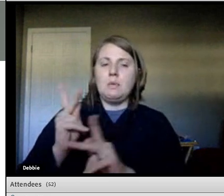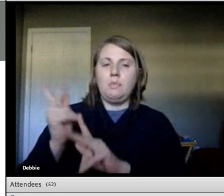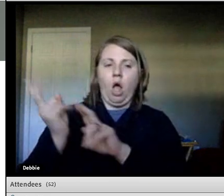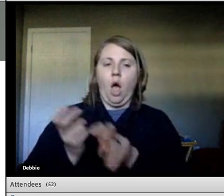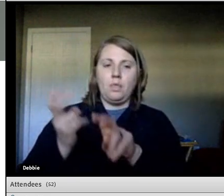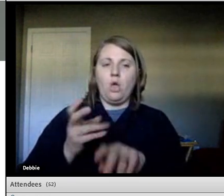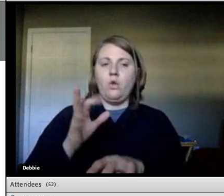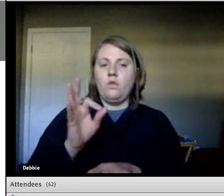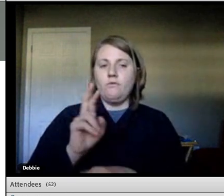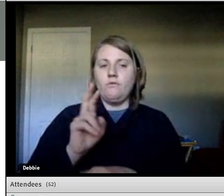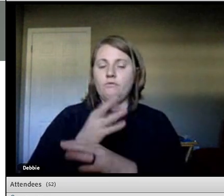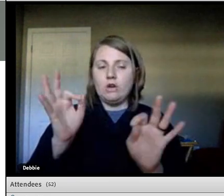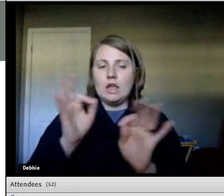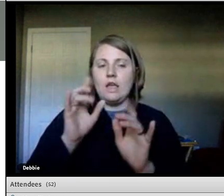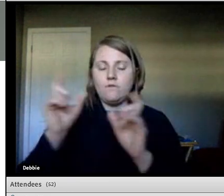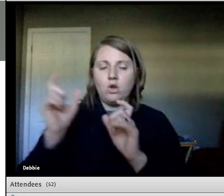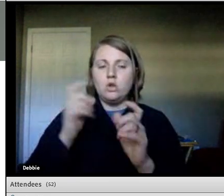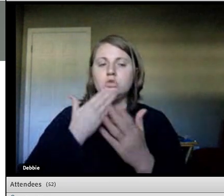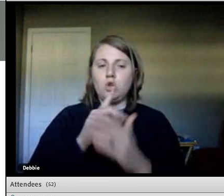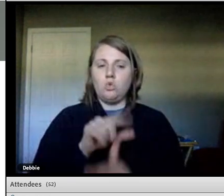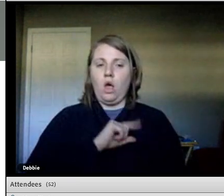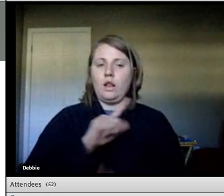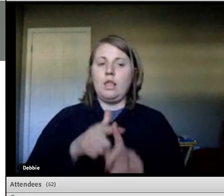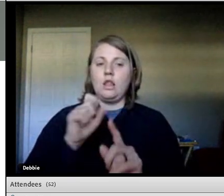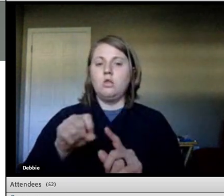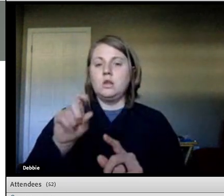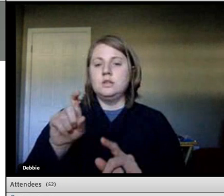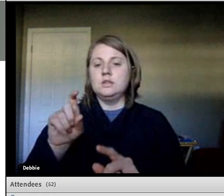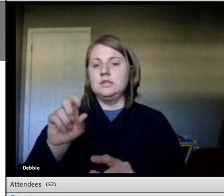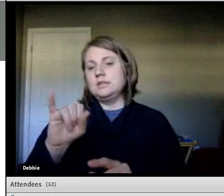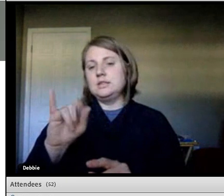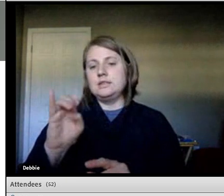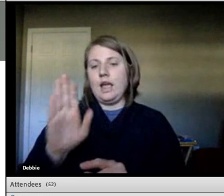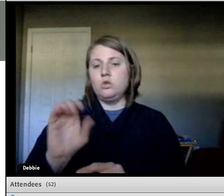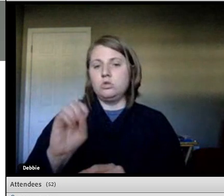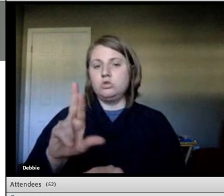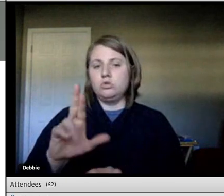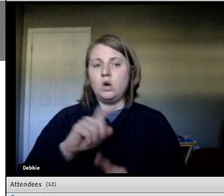but they're really high-quality photos for free,